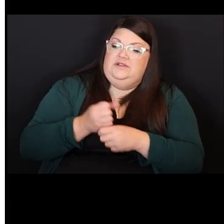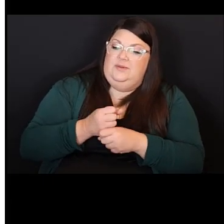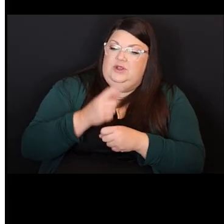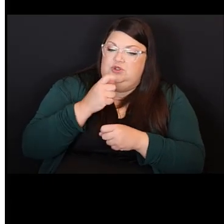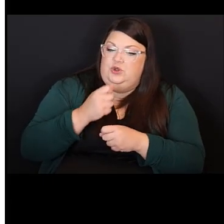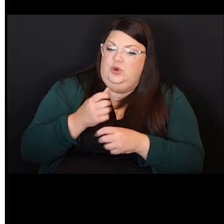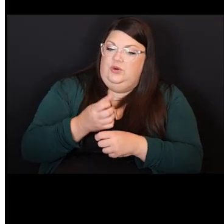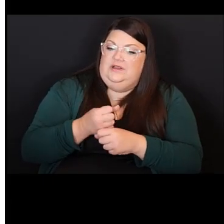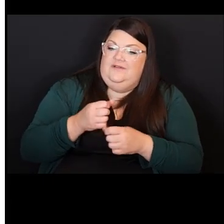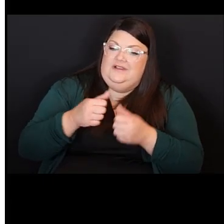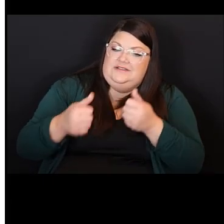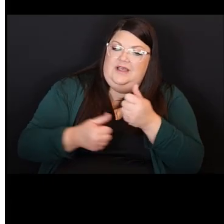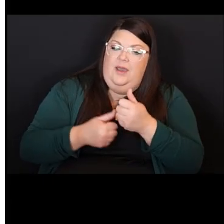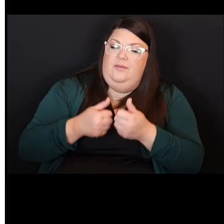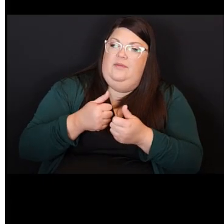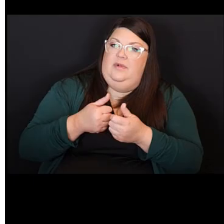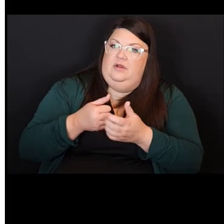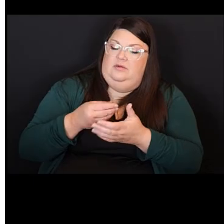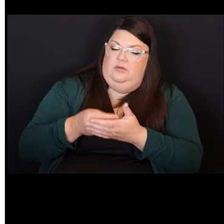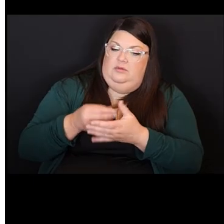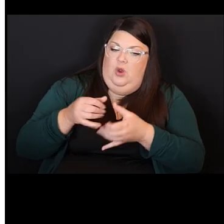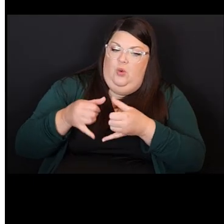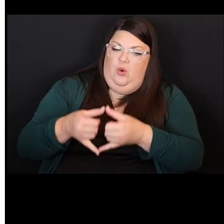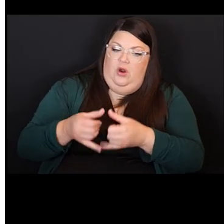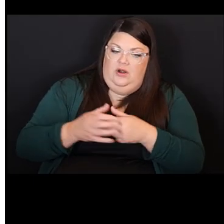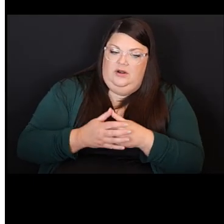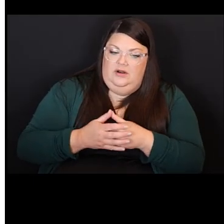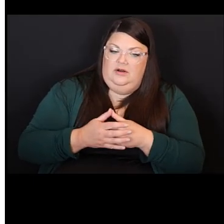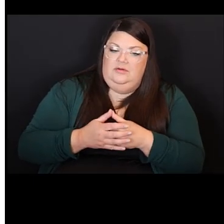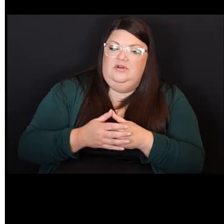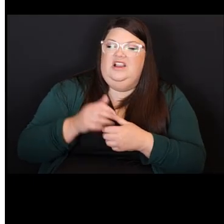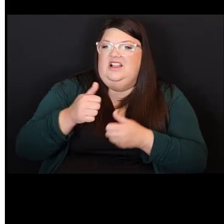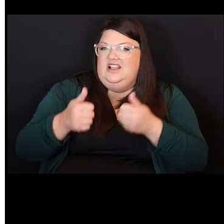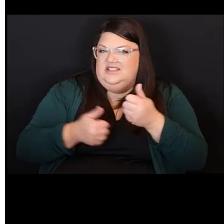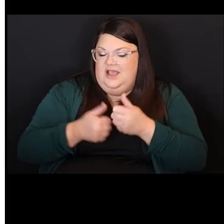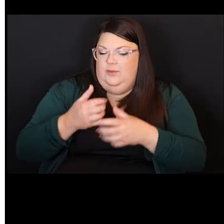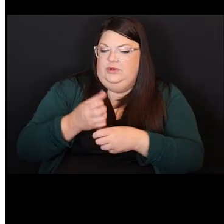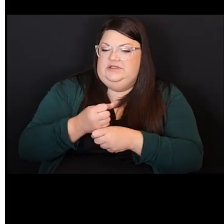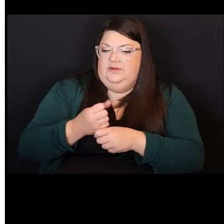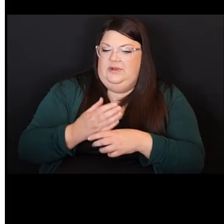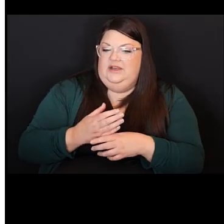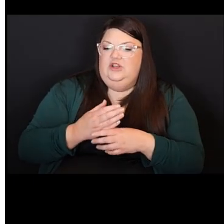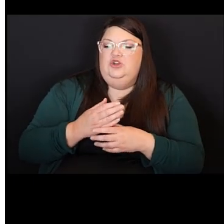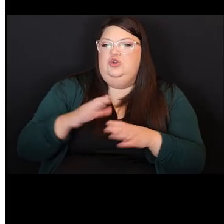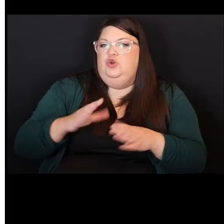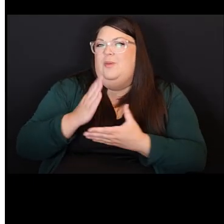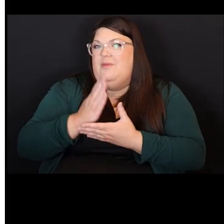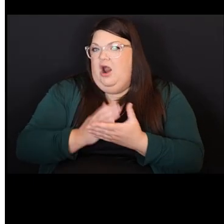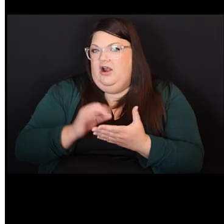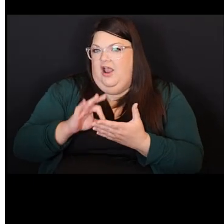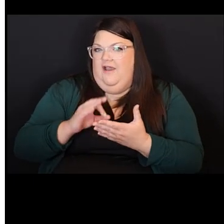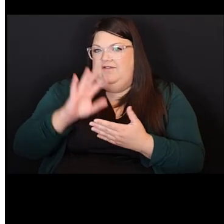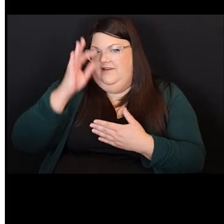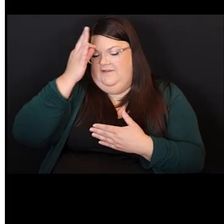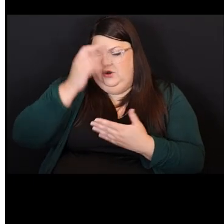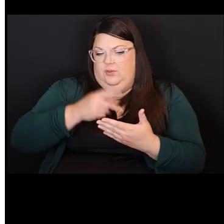(including lower tier subrecipients) to carry out part of a federal program.